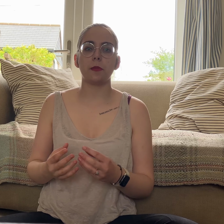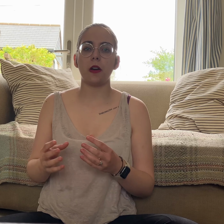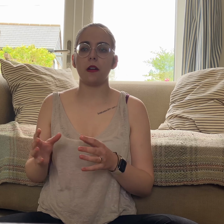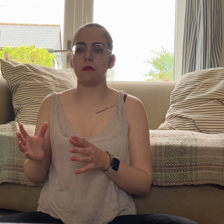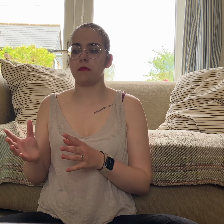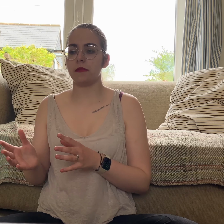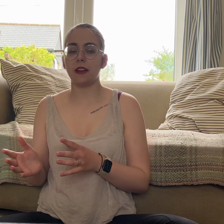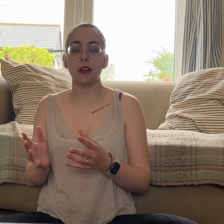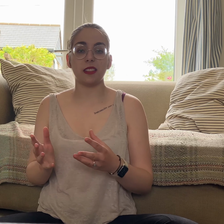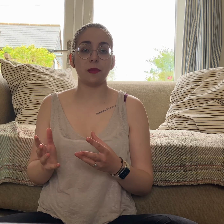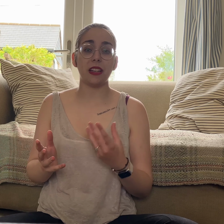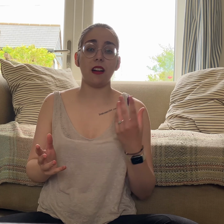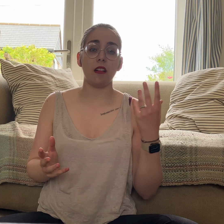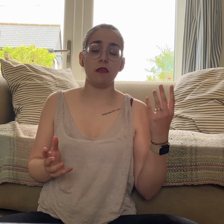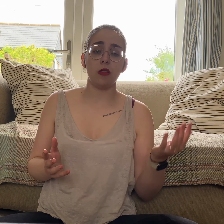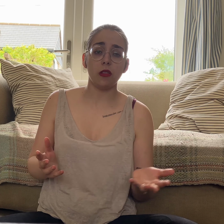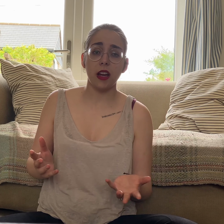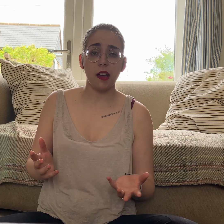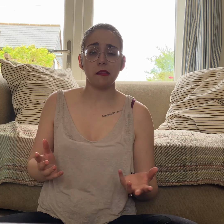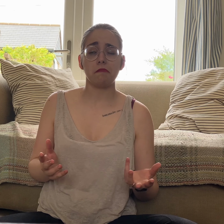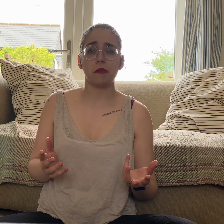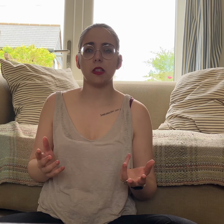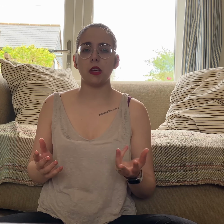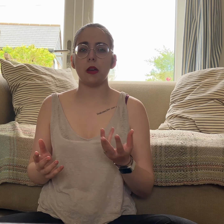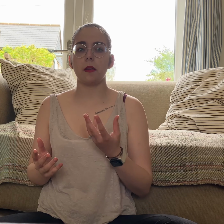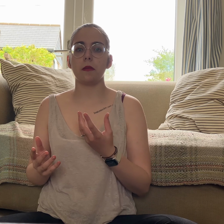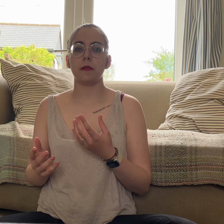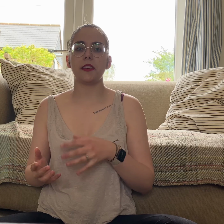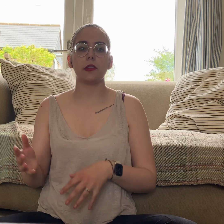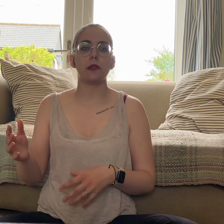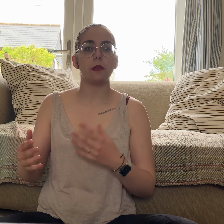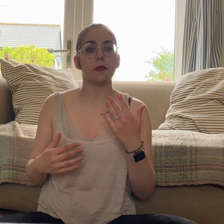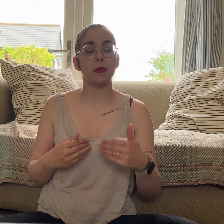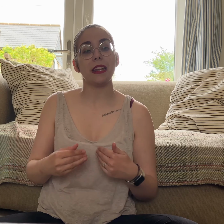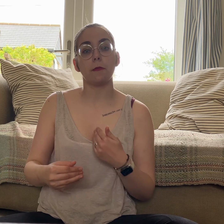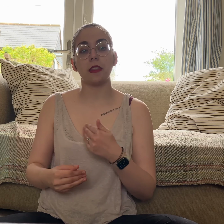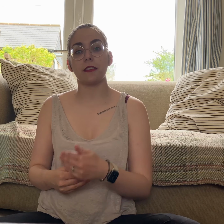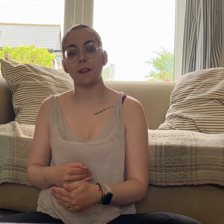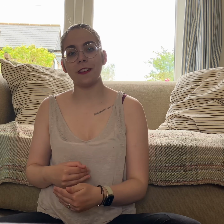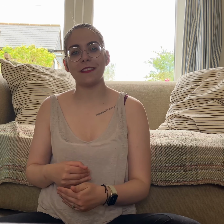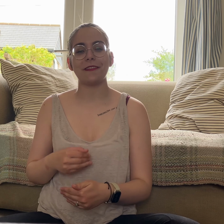but there are some that are longer. So make sure you're familiar with the song